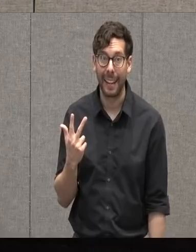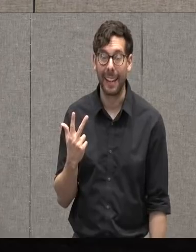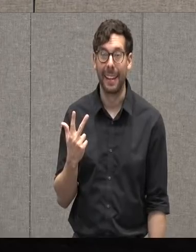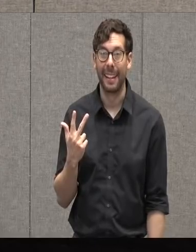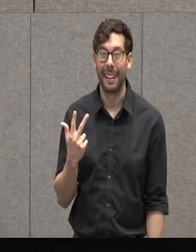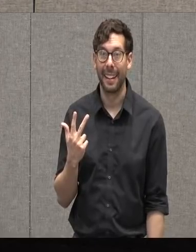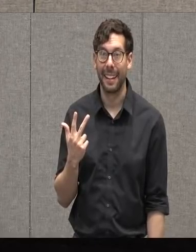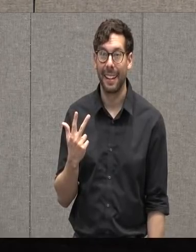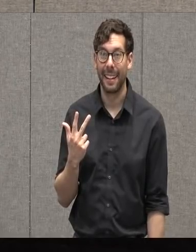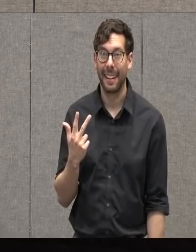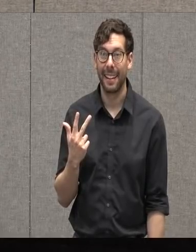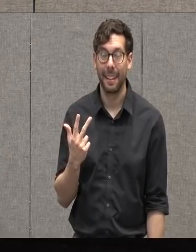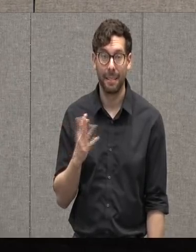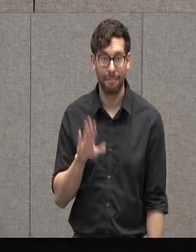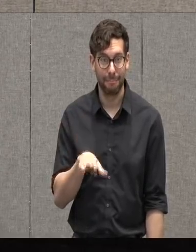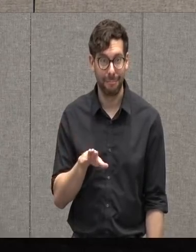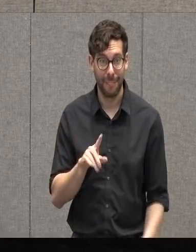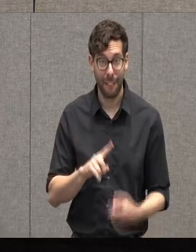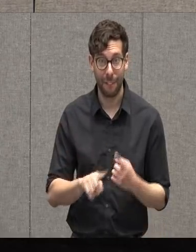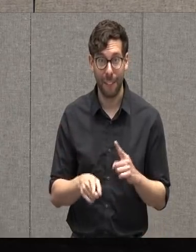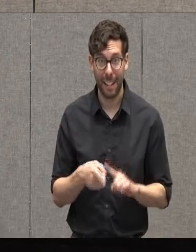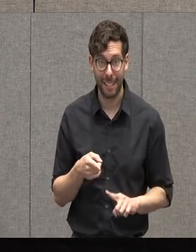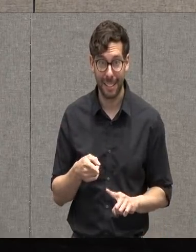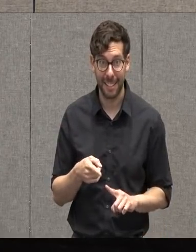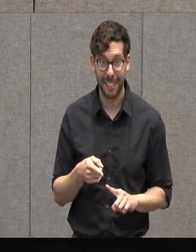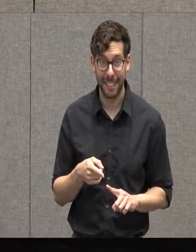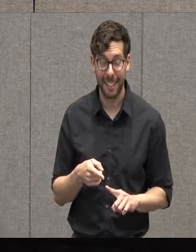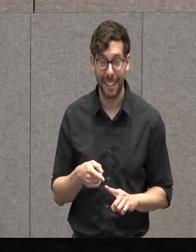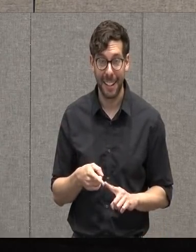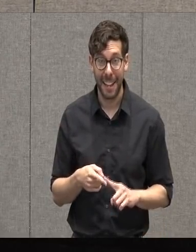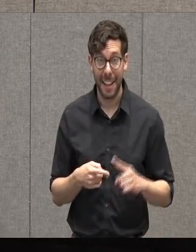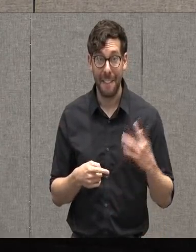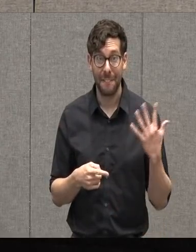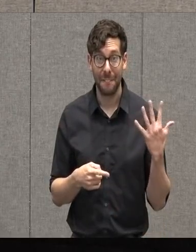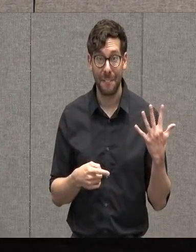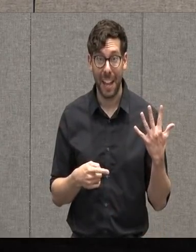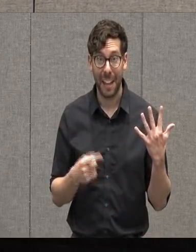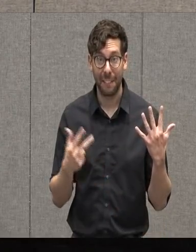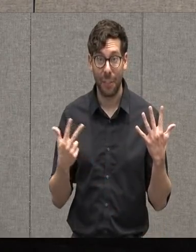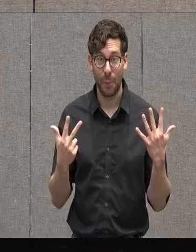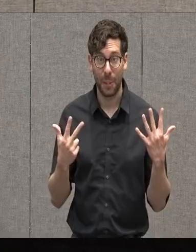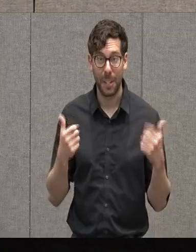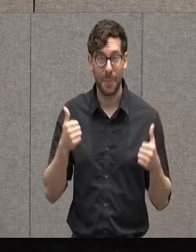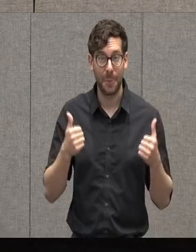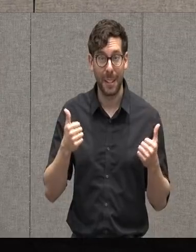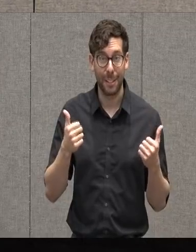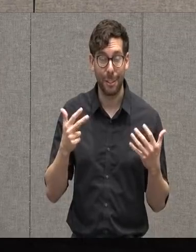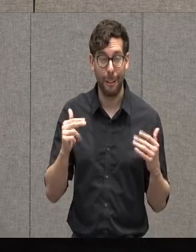Friends, is five larger than three? It is.